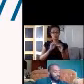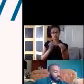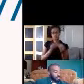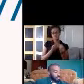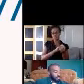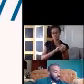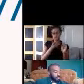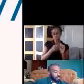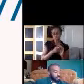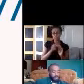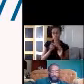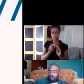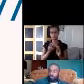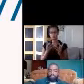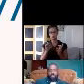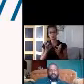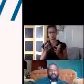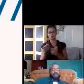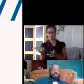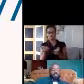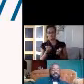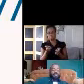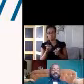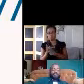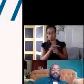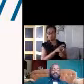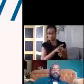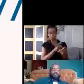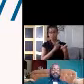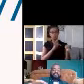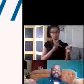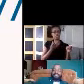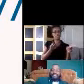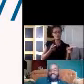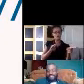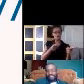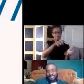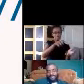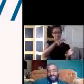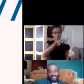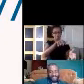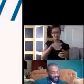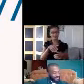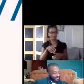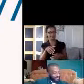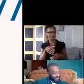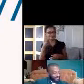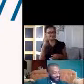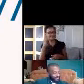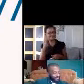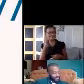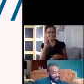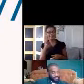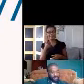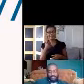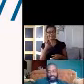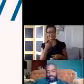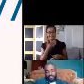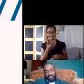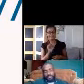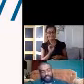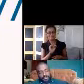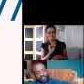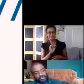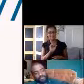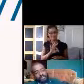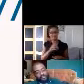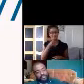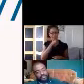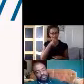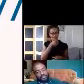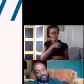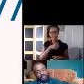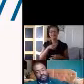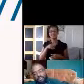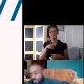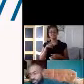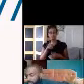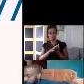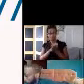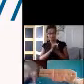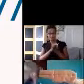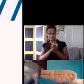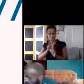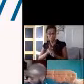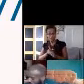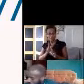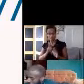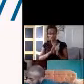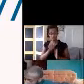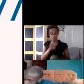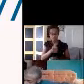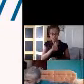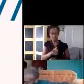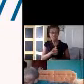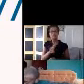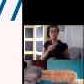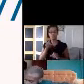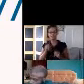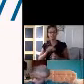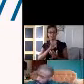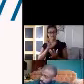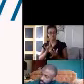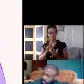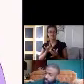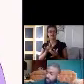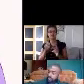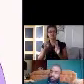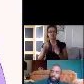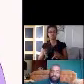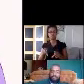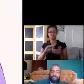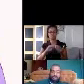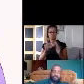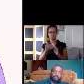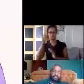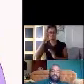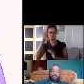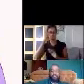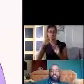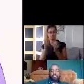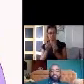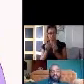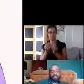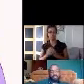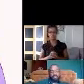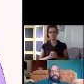please contact AROC. Thulasy Lettner is the equity coordinator over at CommunityWise.